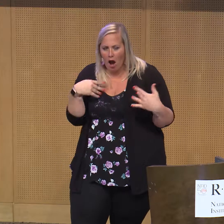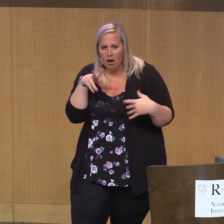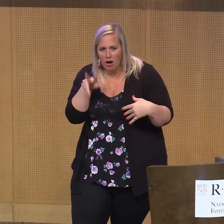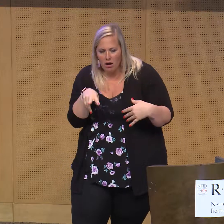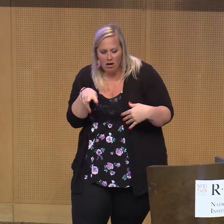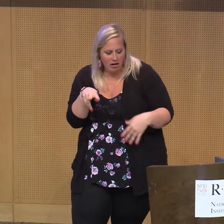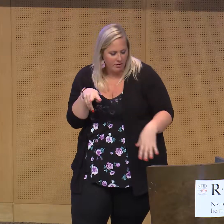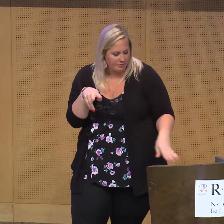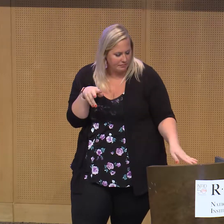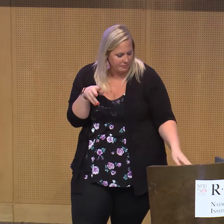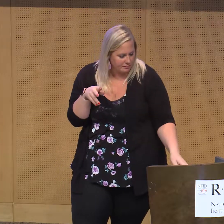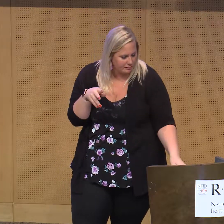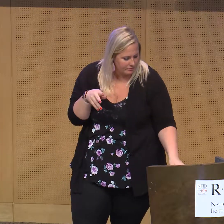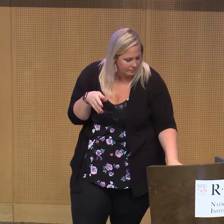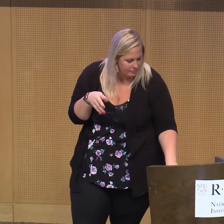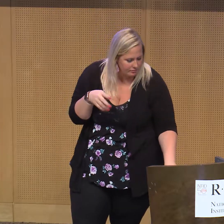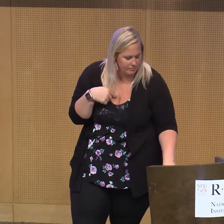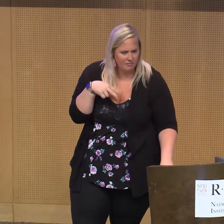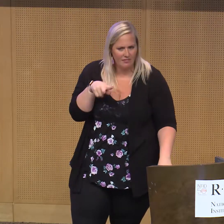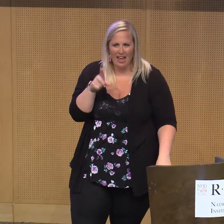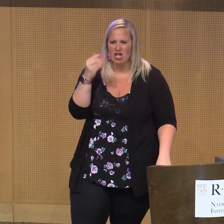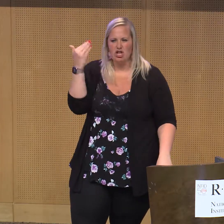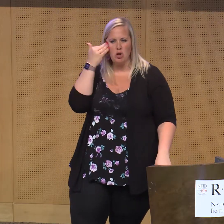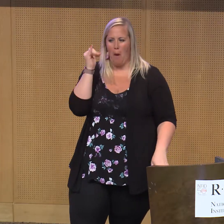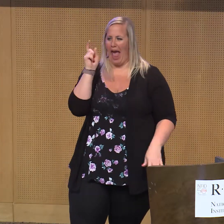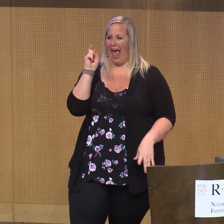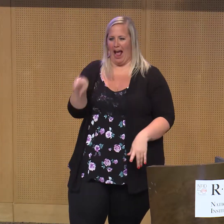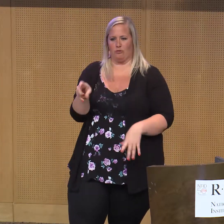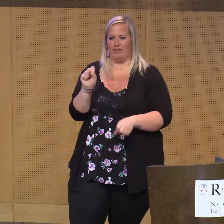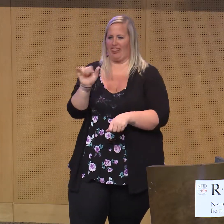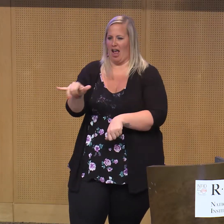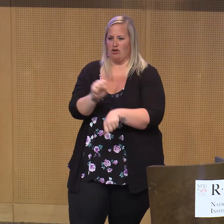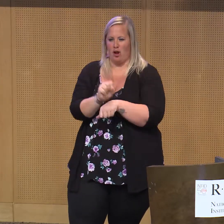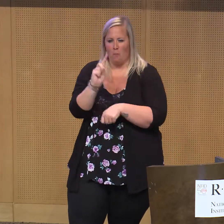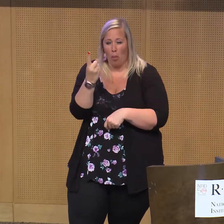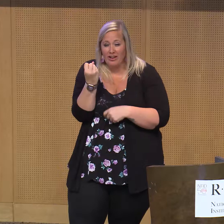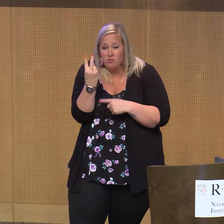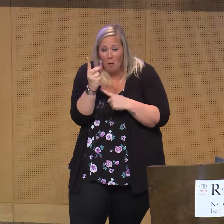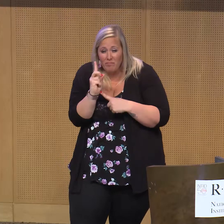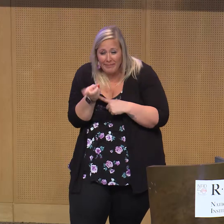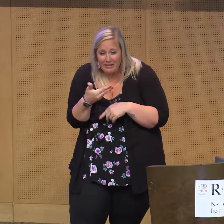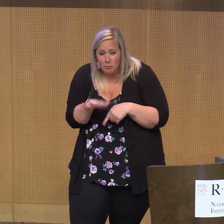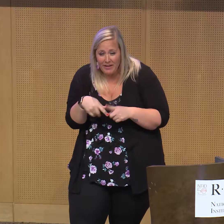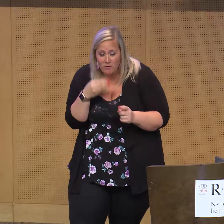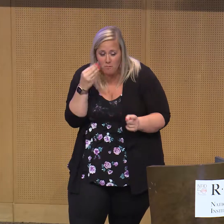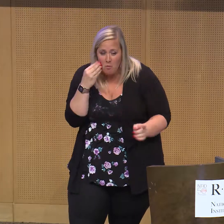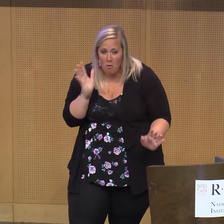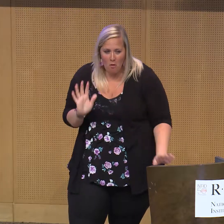there was a design job available in my local community, and I knew the moment I saw it's what I wanted.